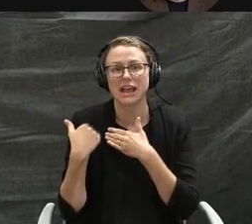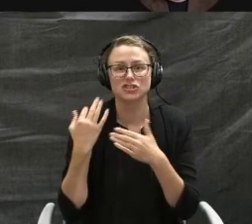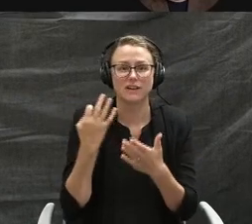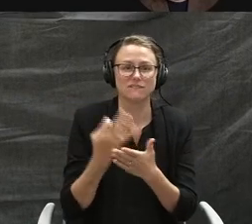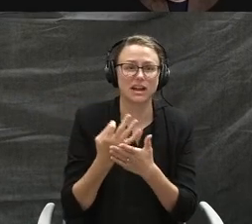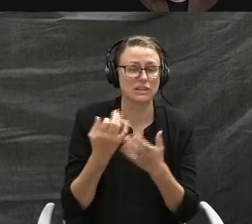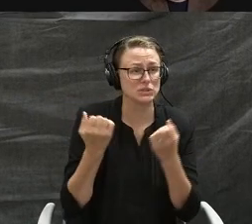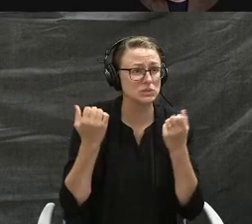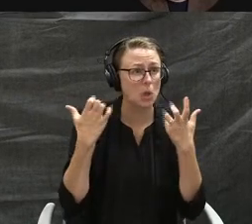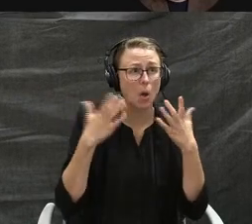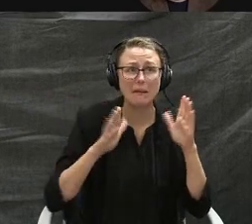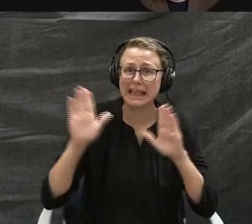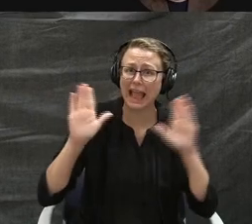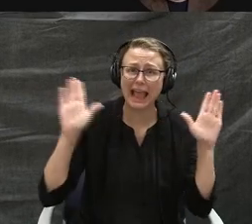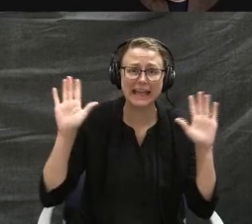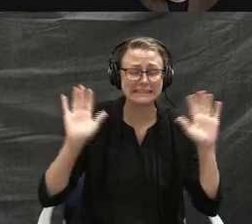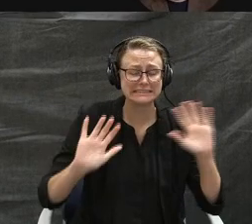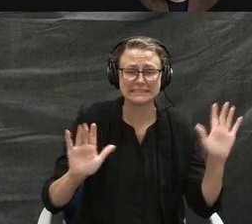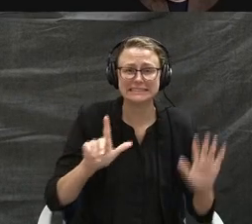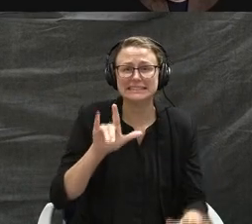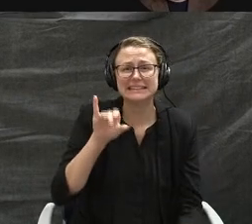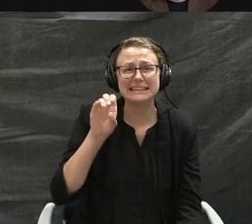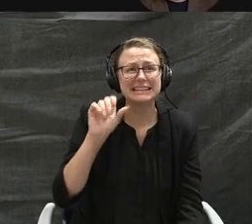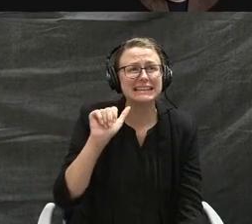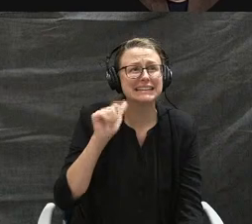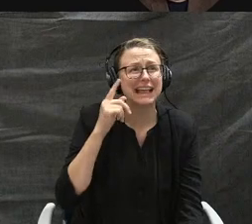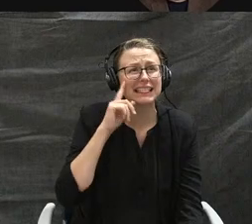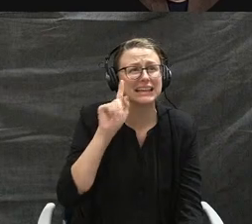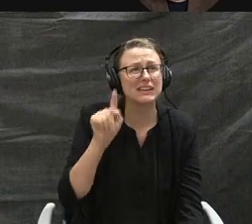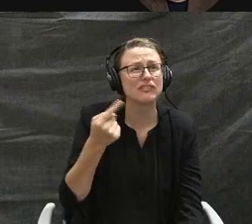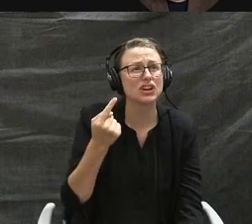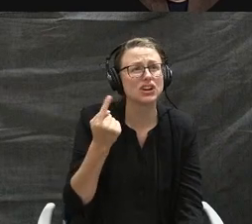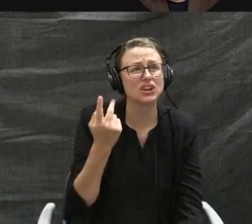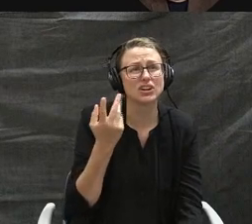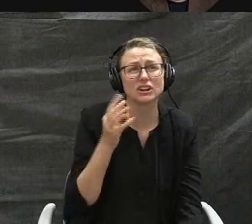hands. Lisa, I think you were first Mark. I think you were.